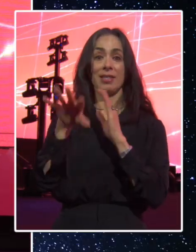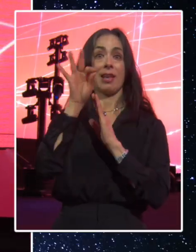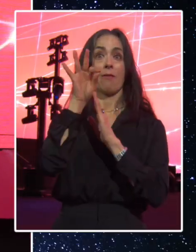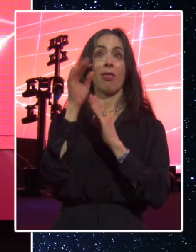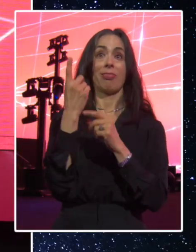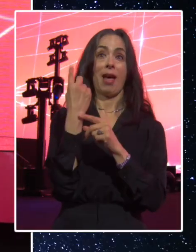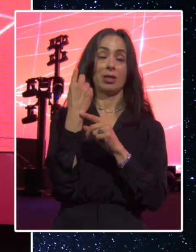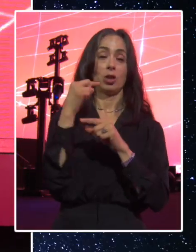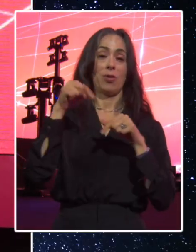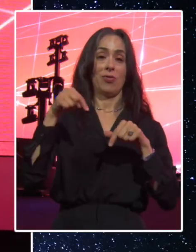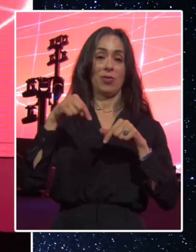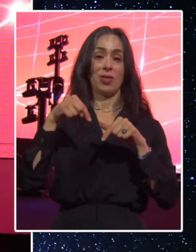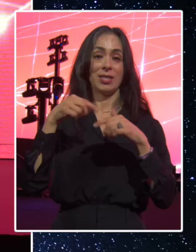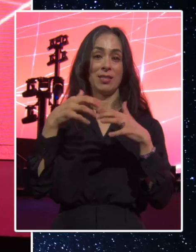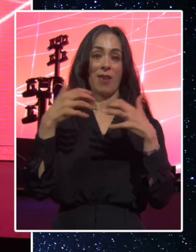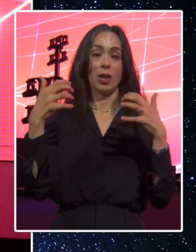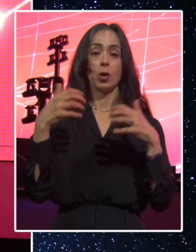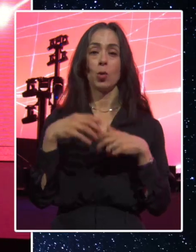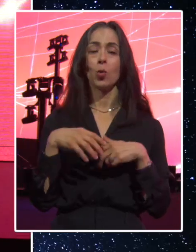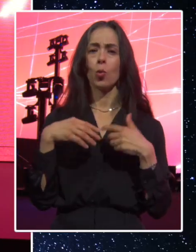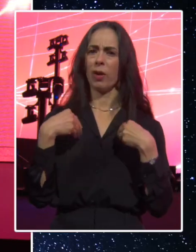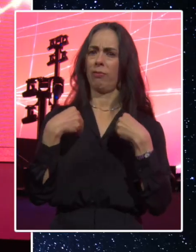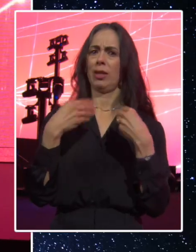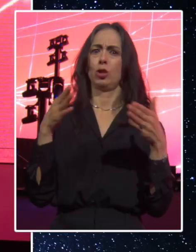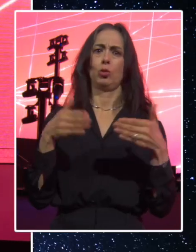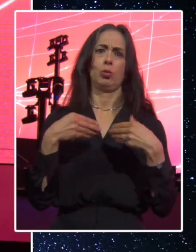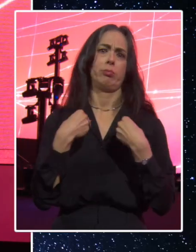we have introduced a wealth of new networking innovations.